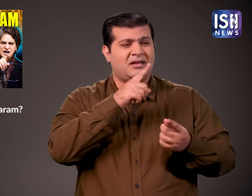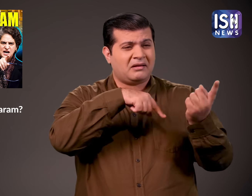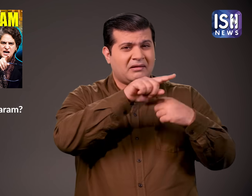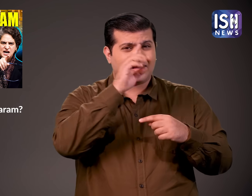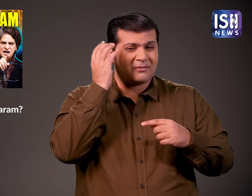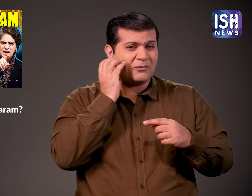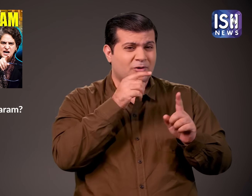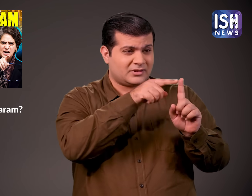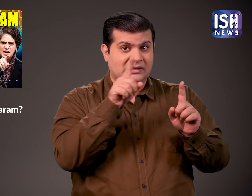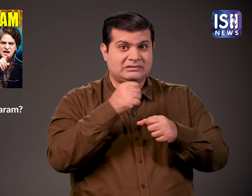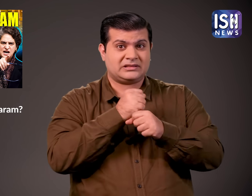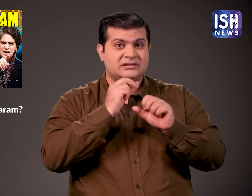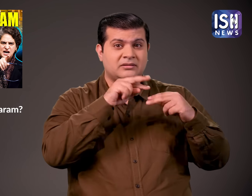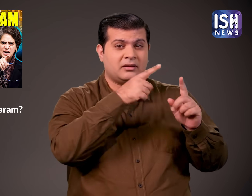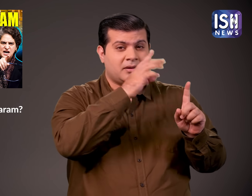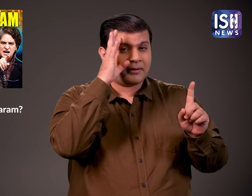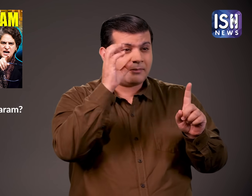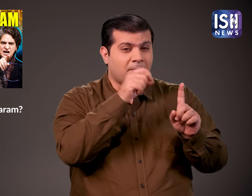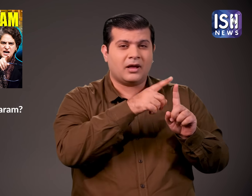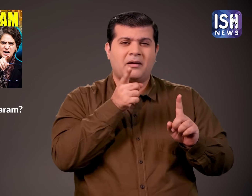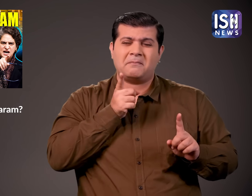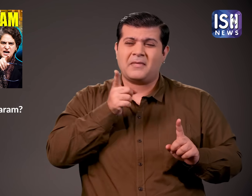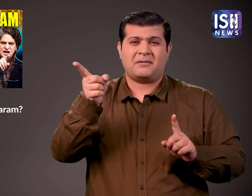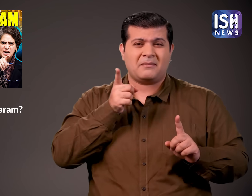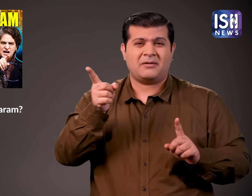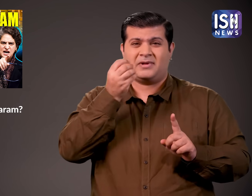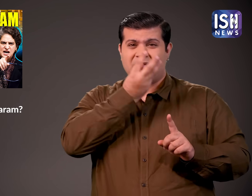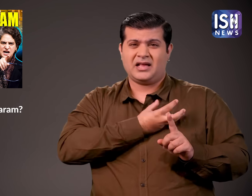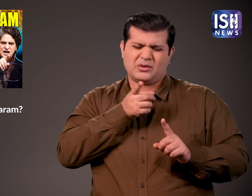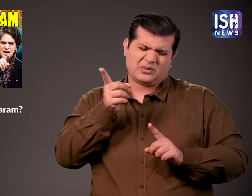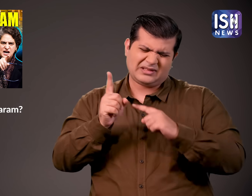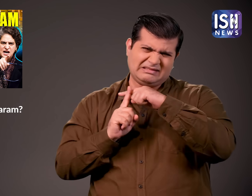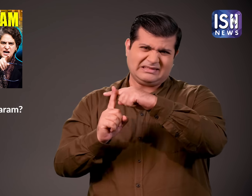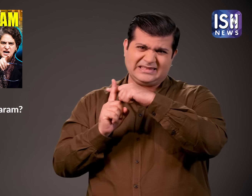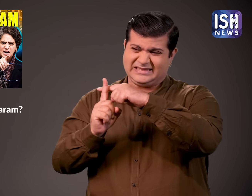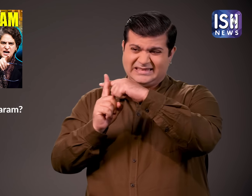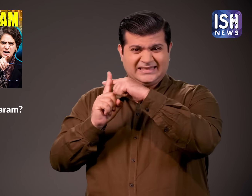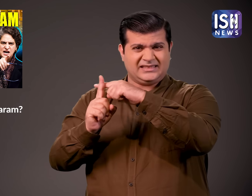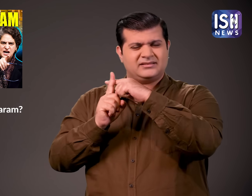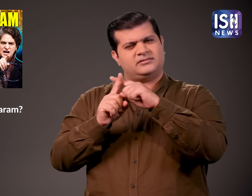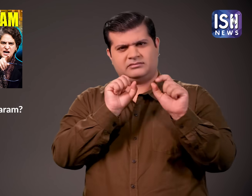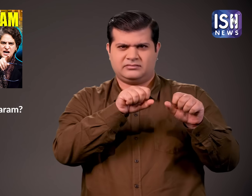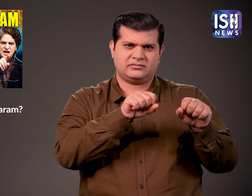Gogoi firmly remarked that while PM Modi repeatedly tries to accuse and target Nehru ji,